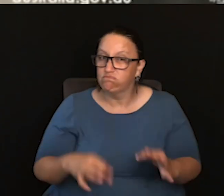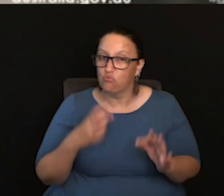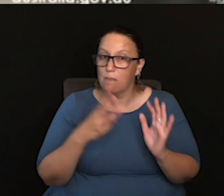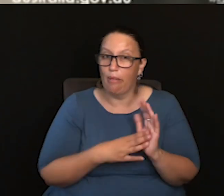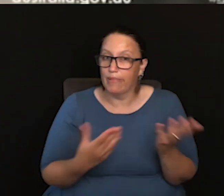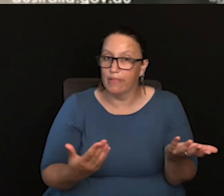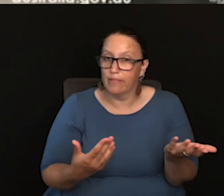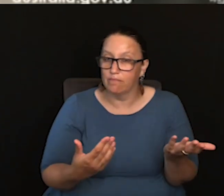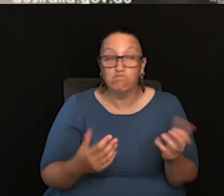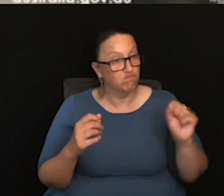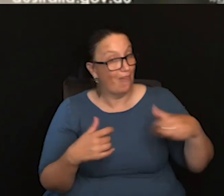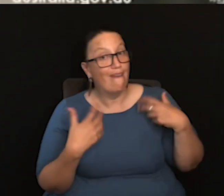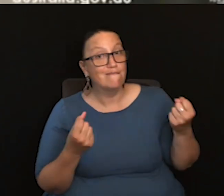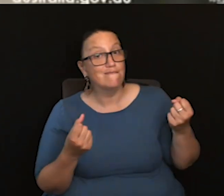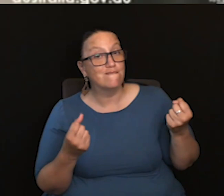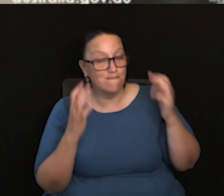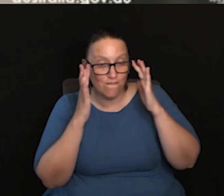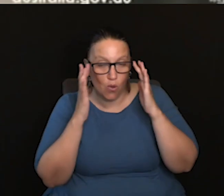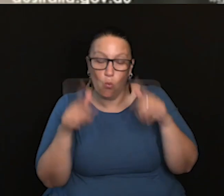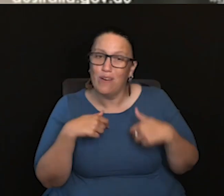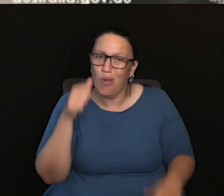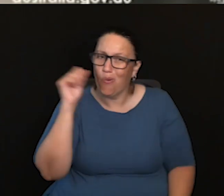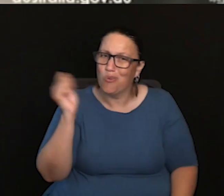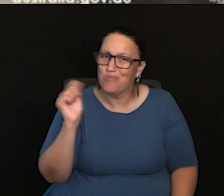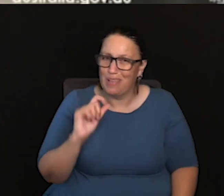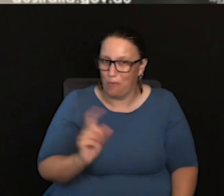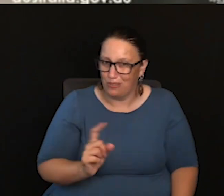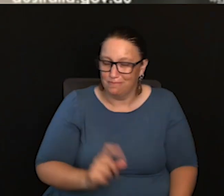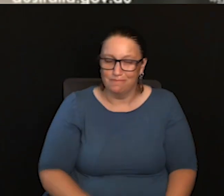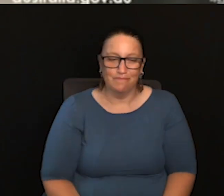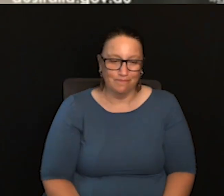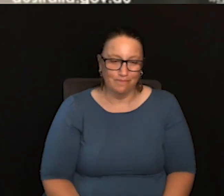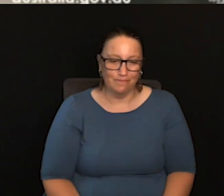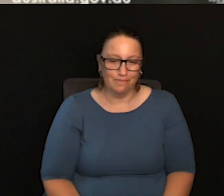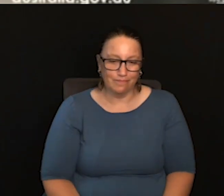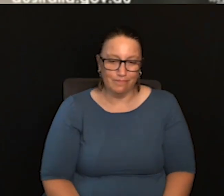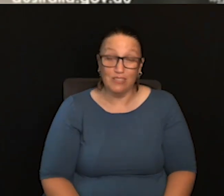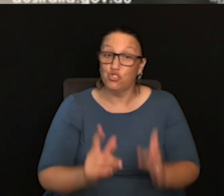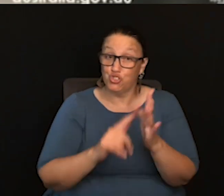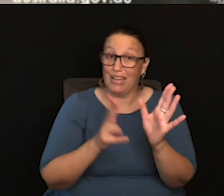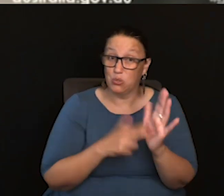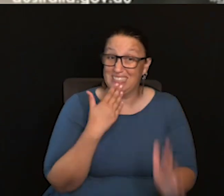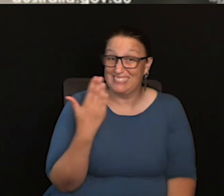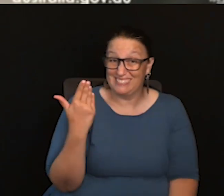with people who were understandably having a break after two years